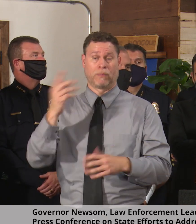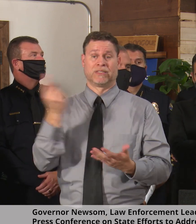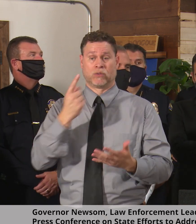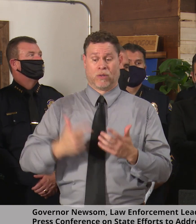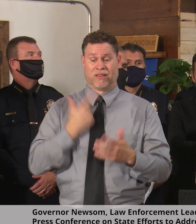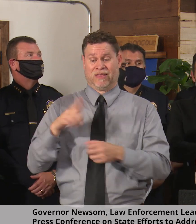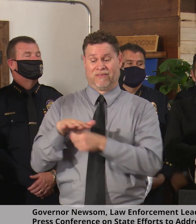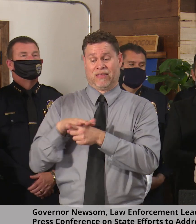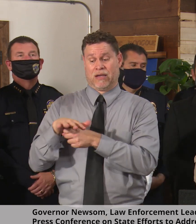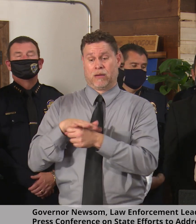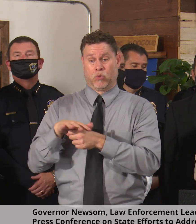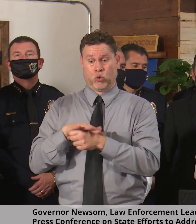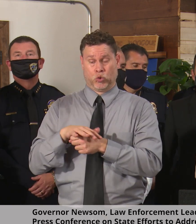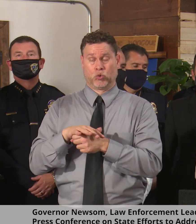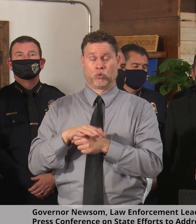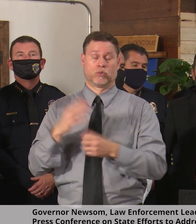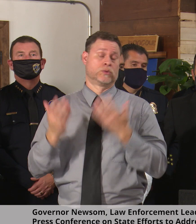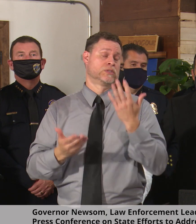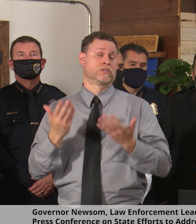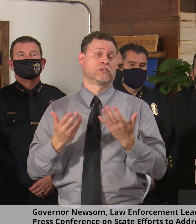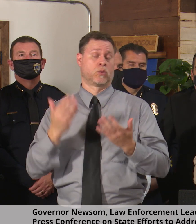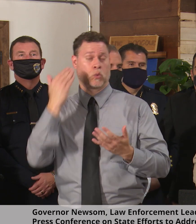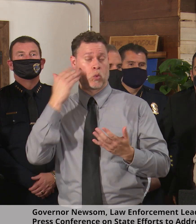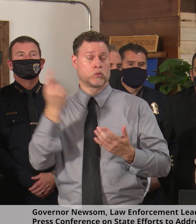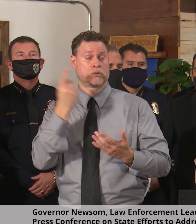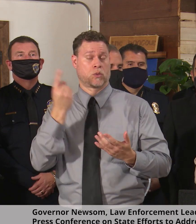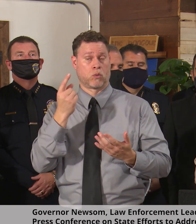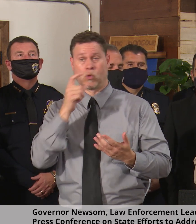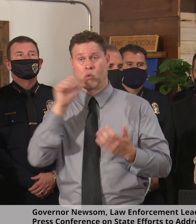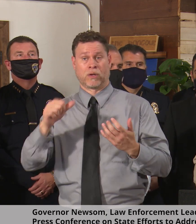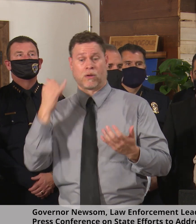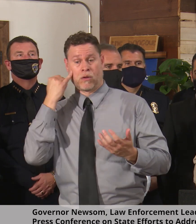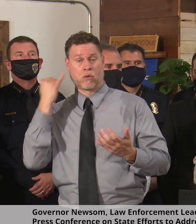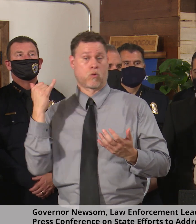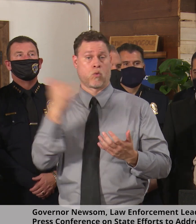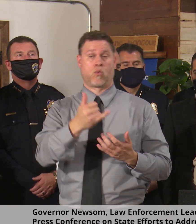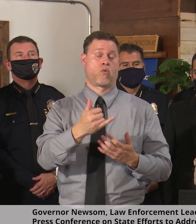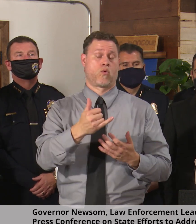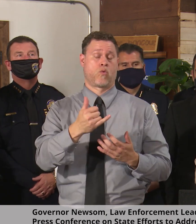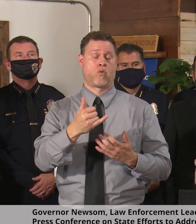in that neighborhood or someone who maybe knows someone who can call in and really they could